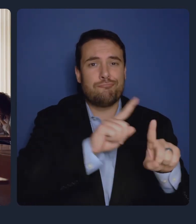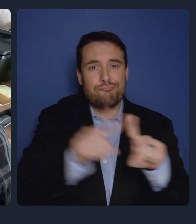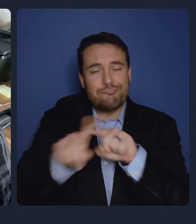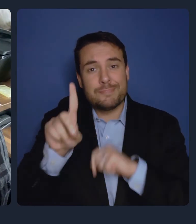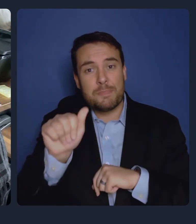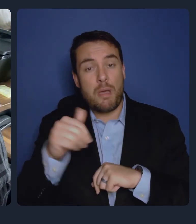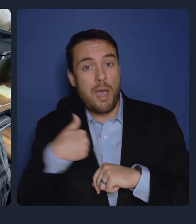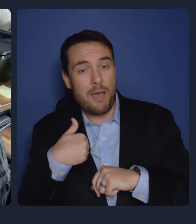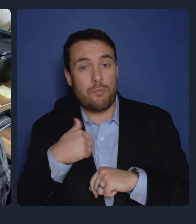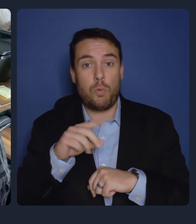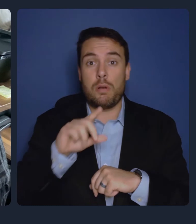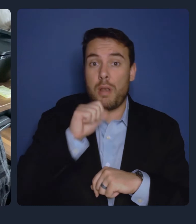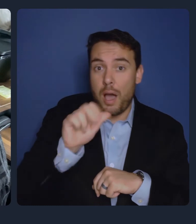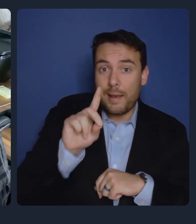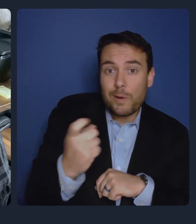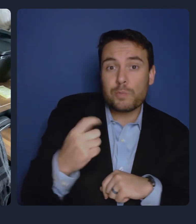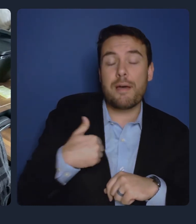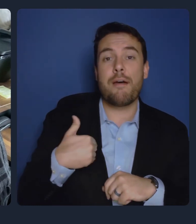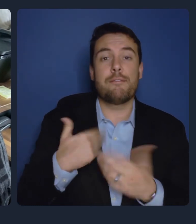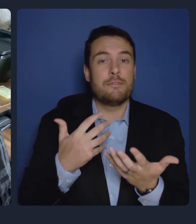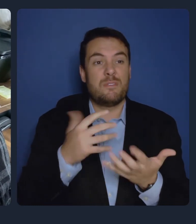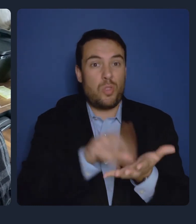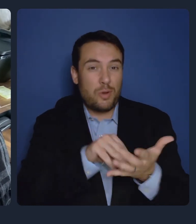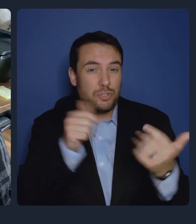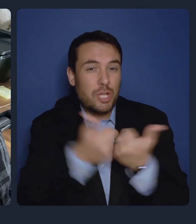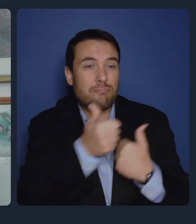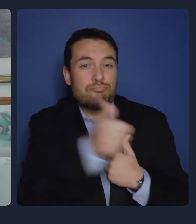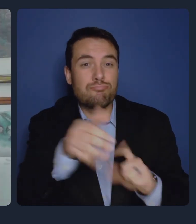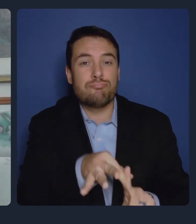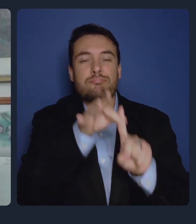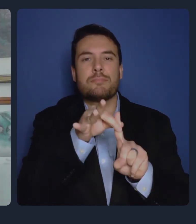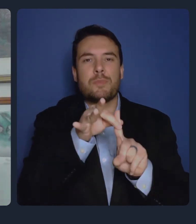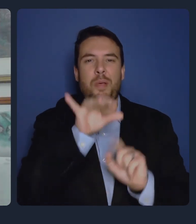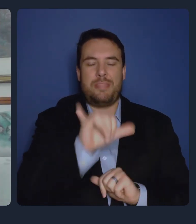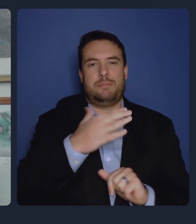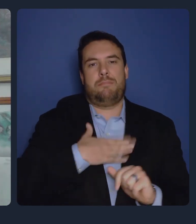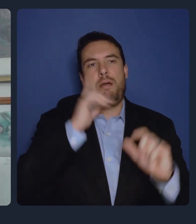maybe diagnosed or undiagnosed, learning challenges. So that's usually how I promote it